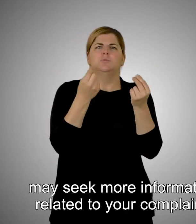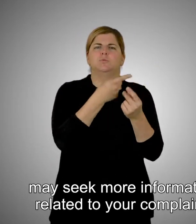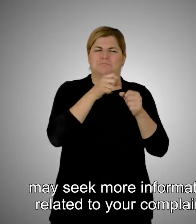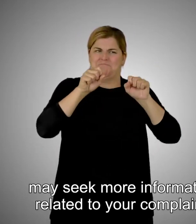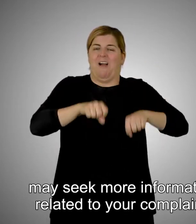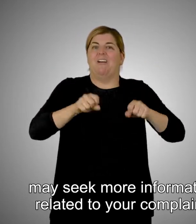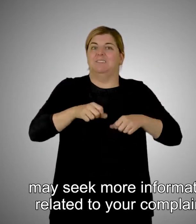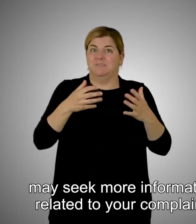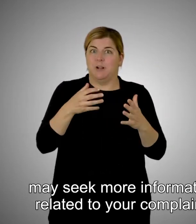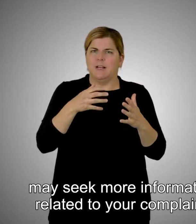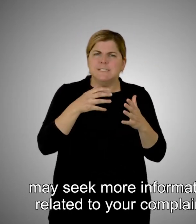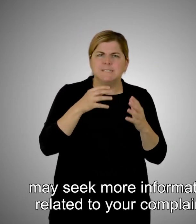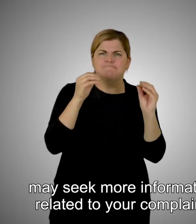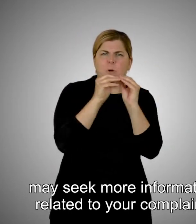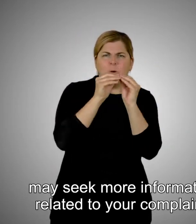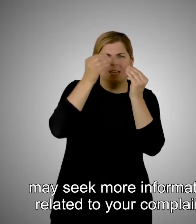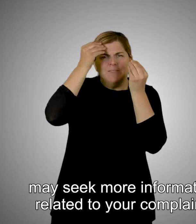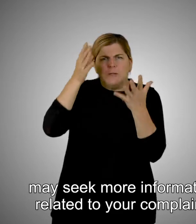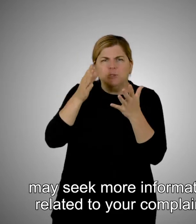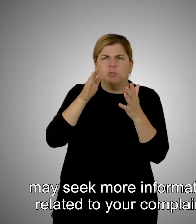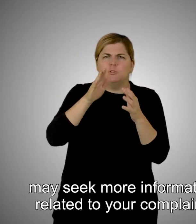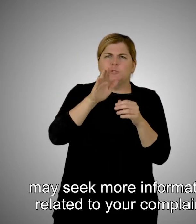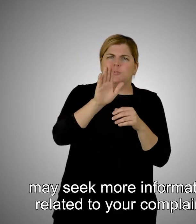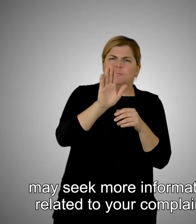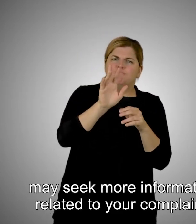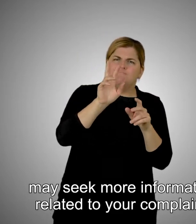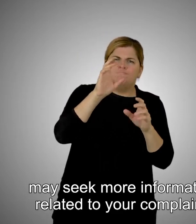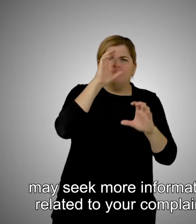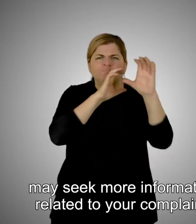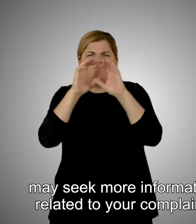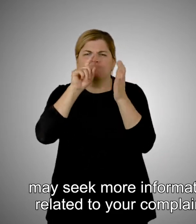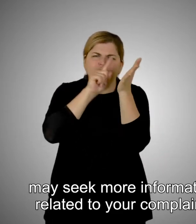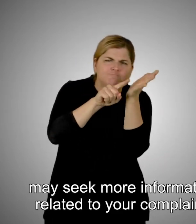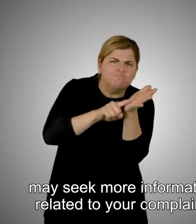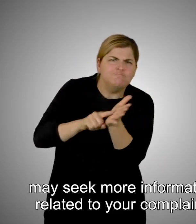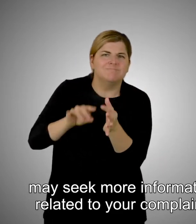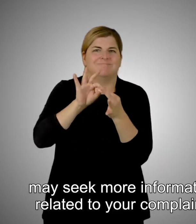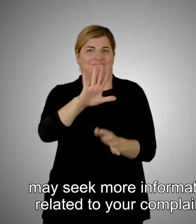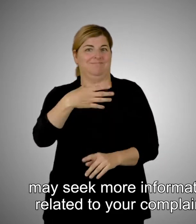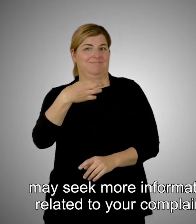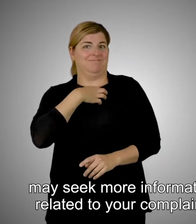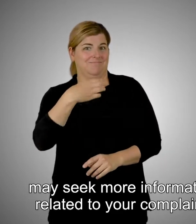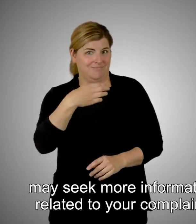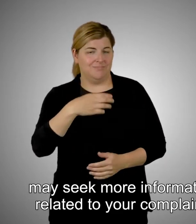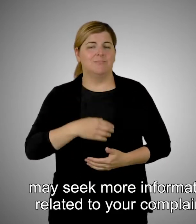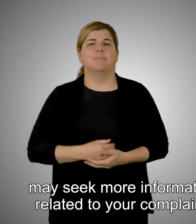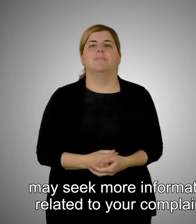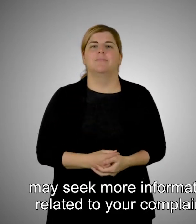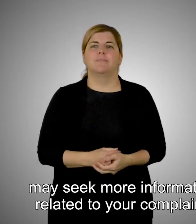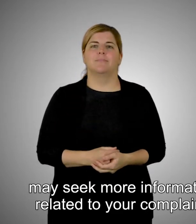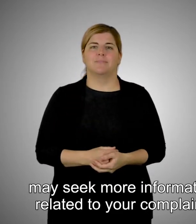may seek more information related to your complaint.